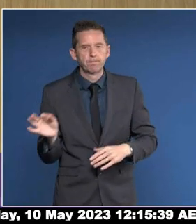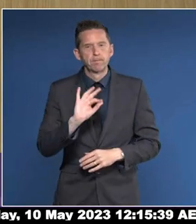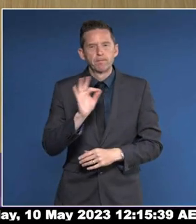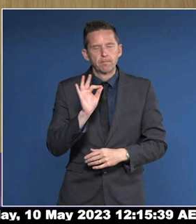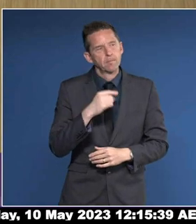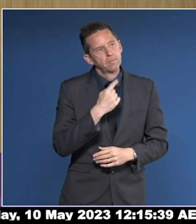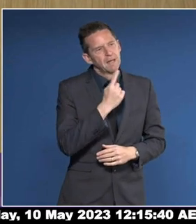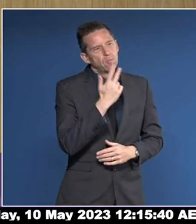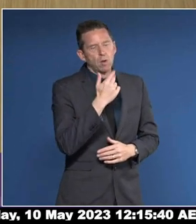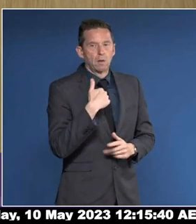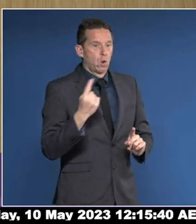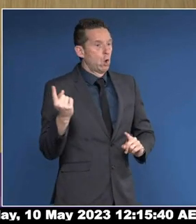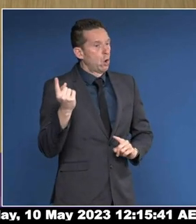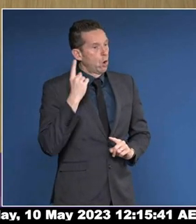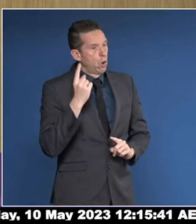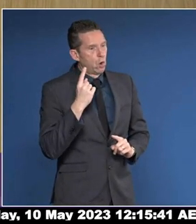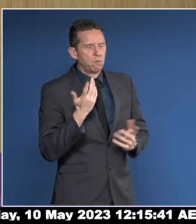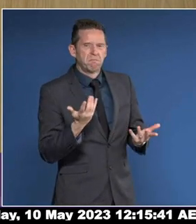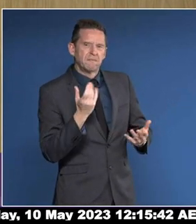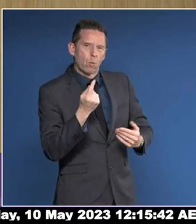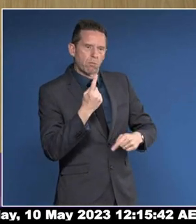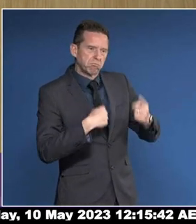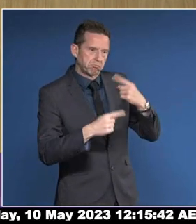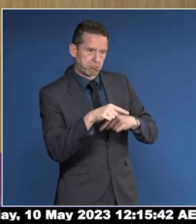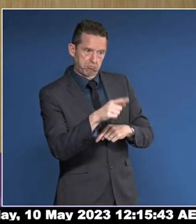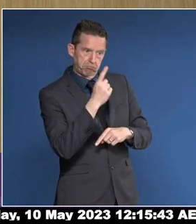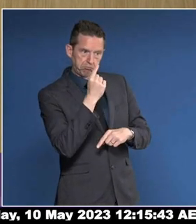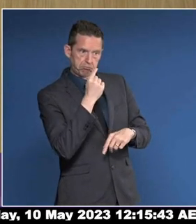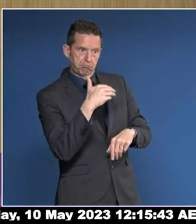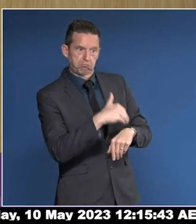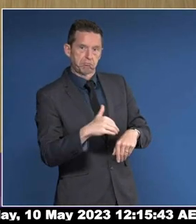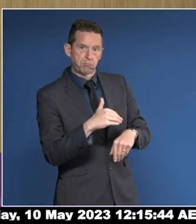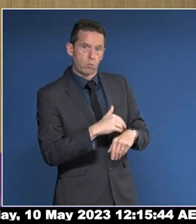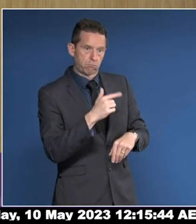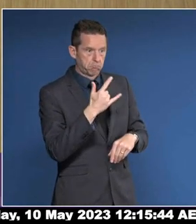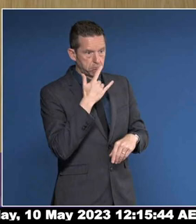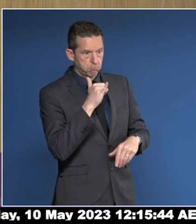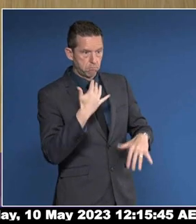a potential offence or significant harm to a child then we will investigate it, and